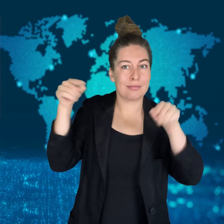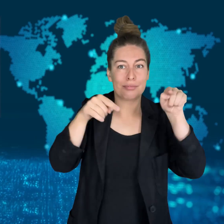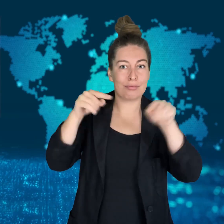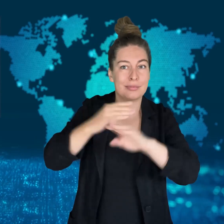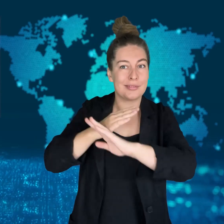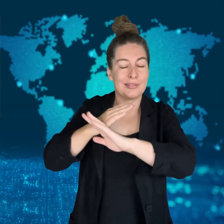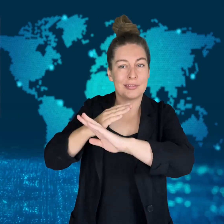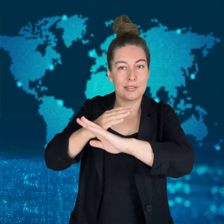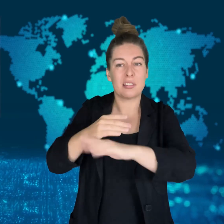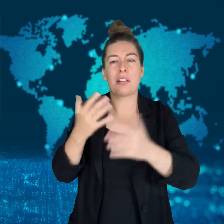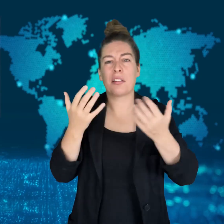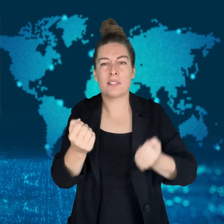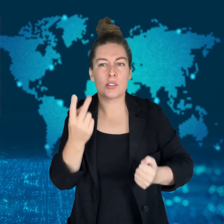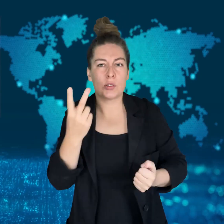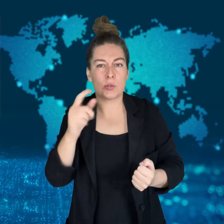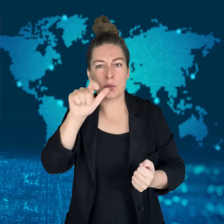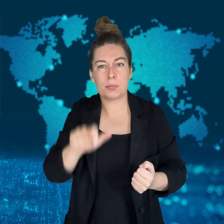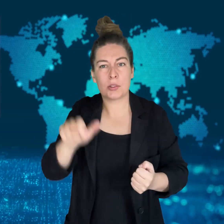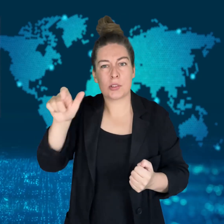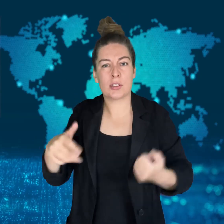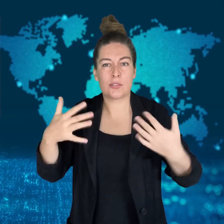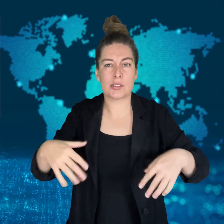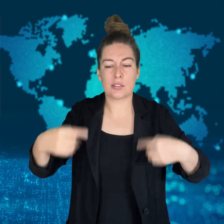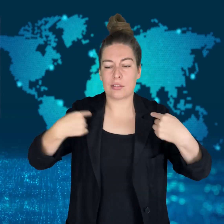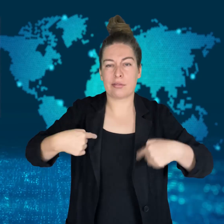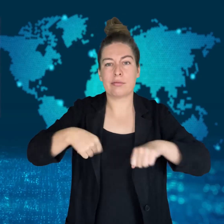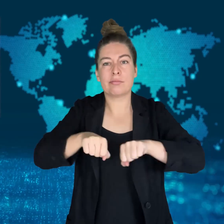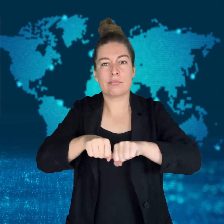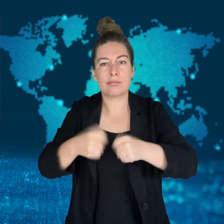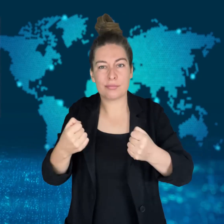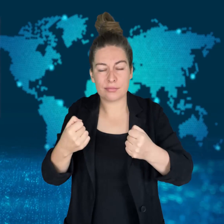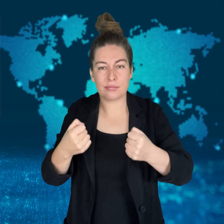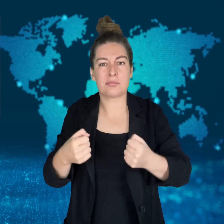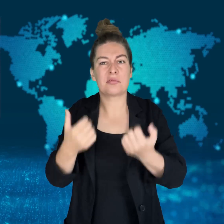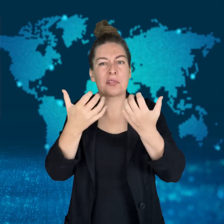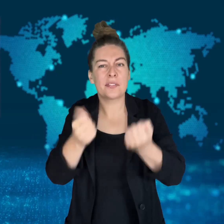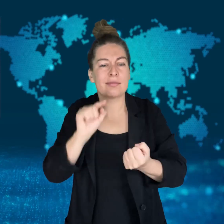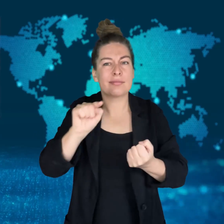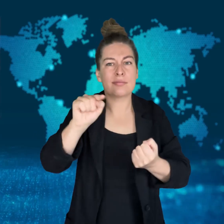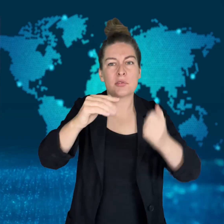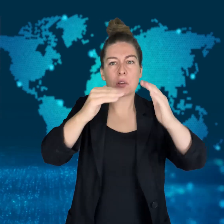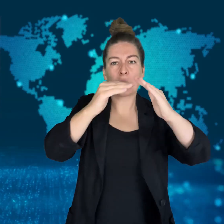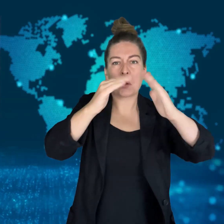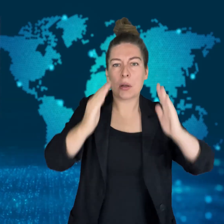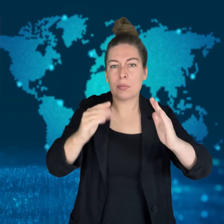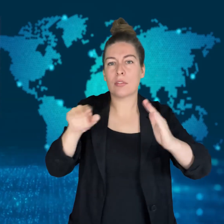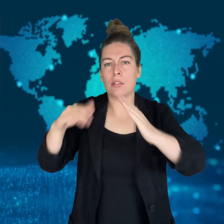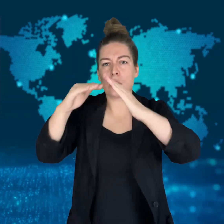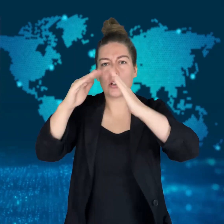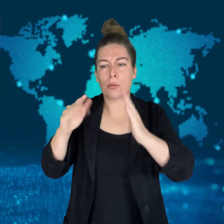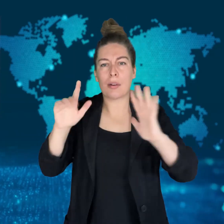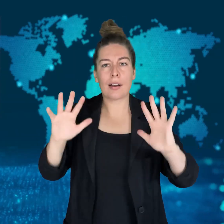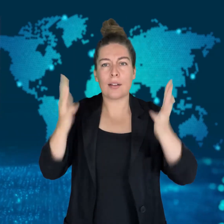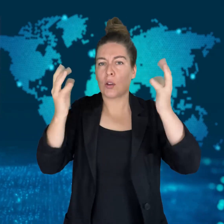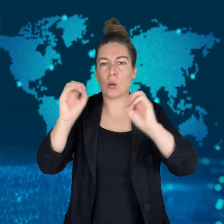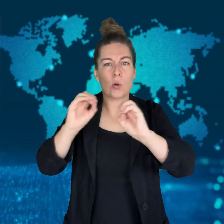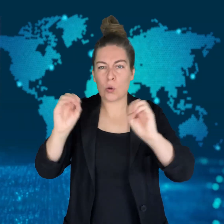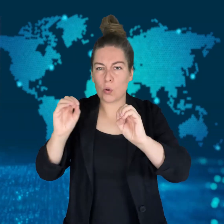Two people were injured. Residential and non-residential buildings -